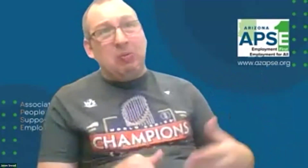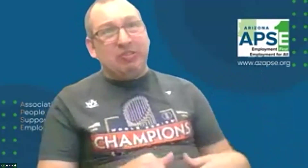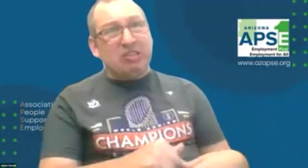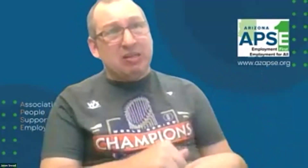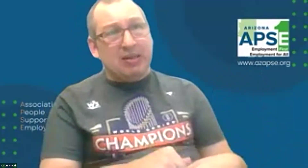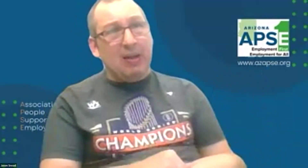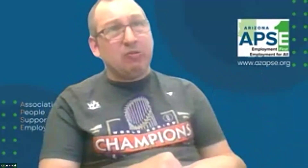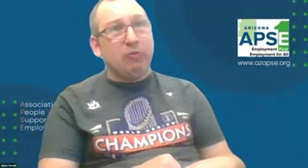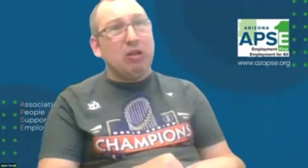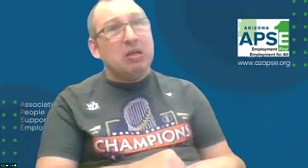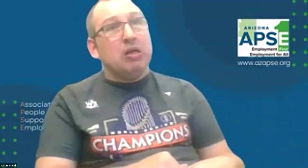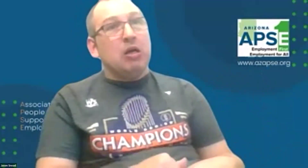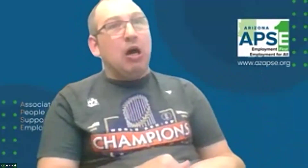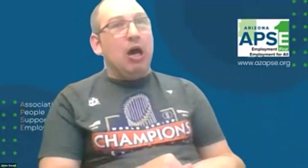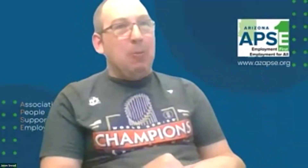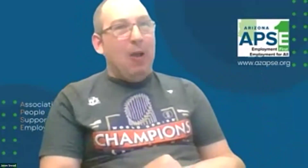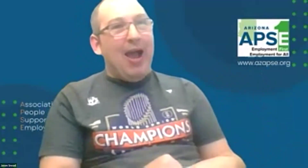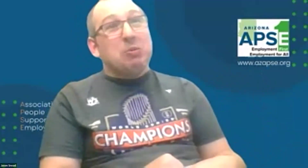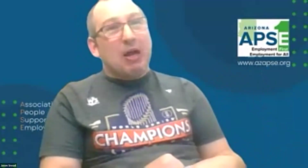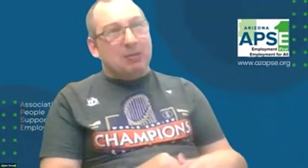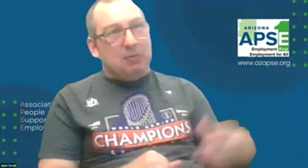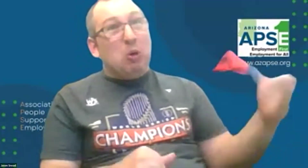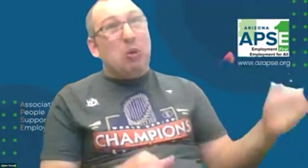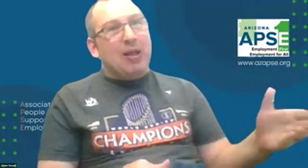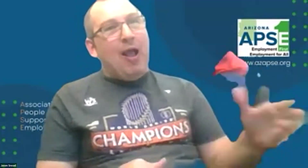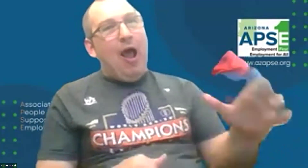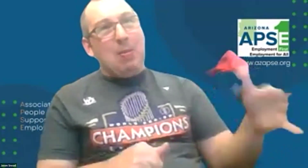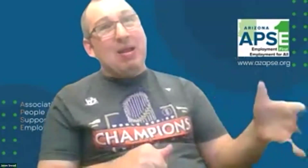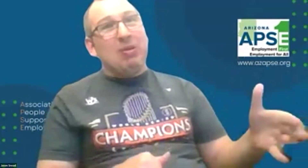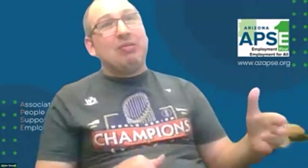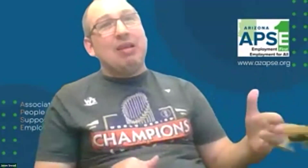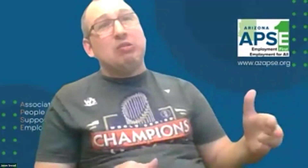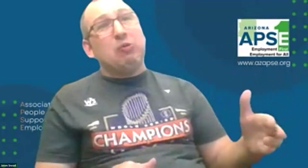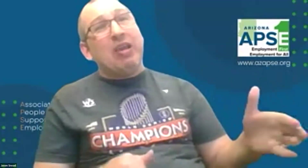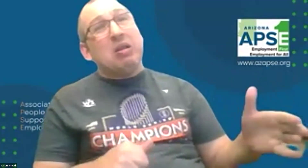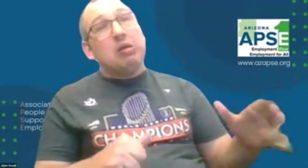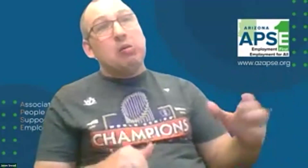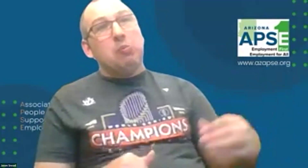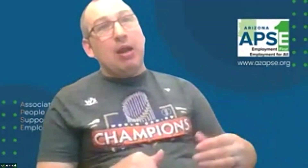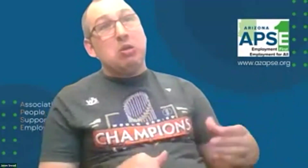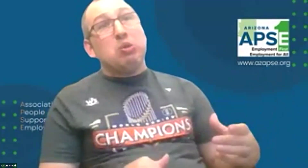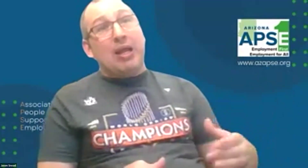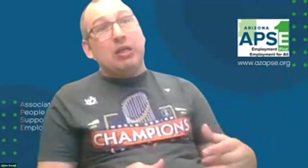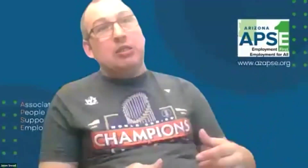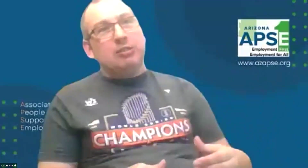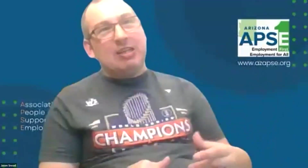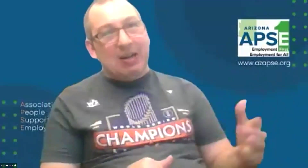CONVERSATION AND HAVE SOME FUN. I DO NOT KNOW -- I'M NOT A BIG TAILOR SWIFT FAN BUT I DO LIKE JASON